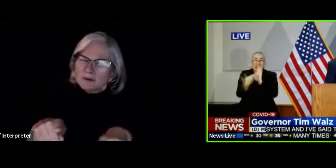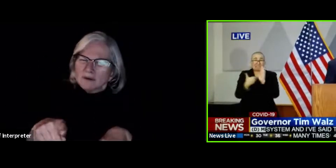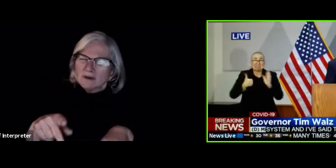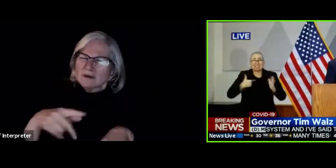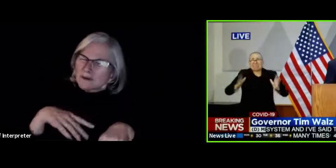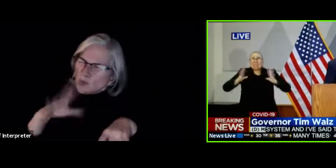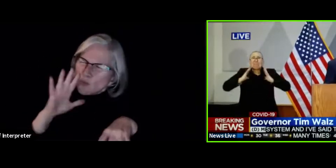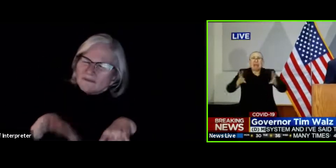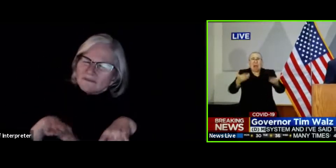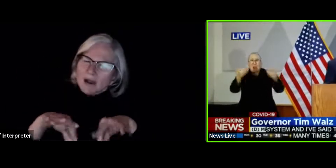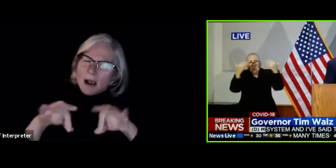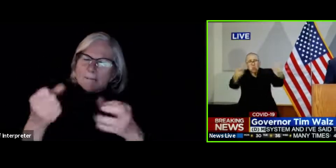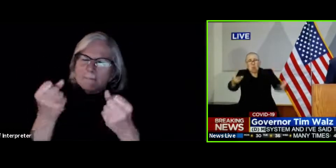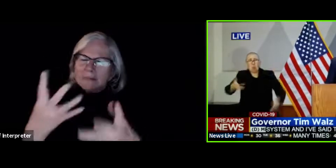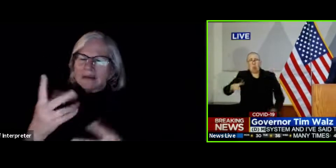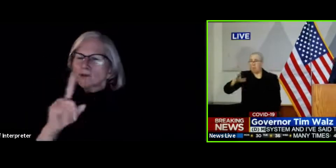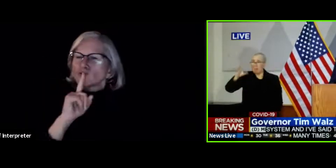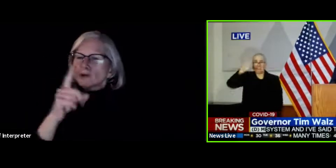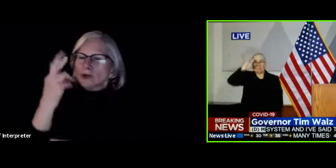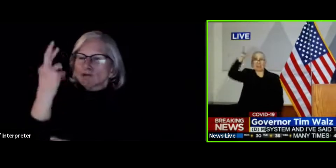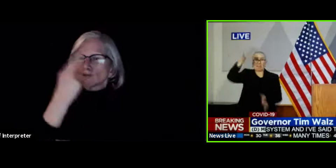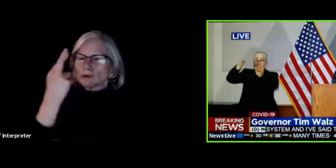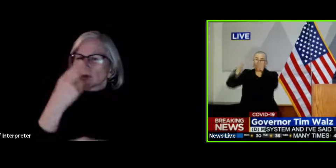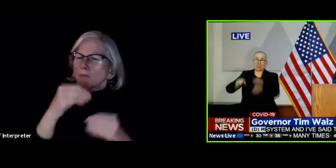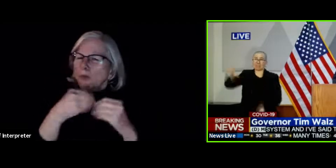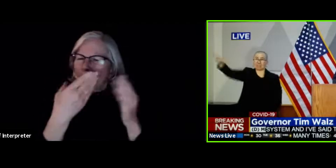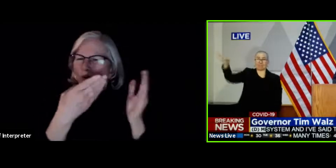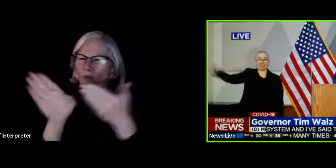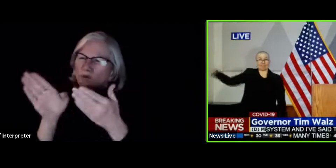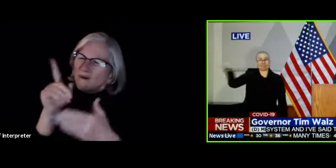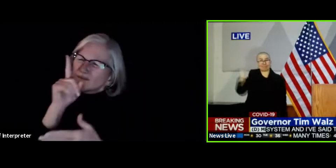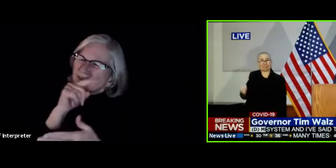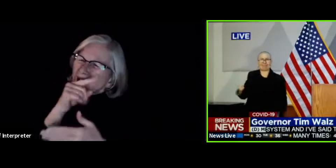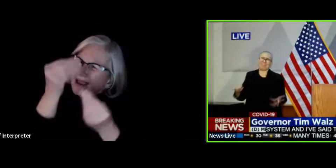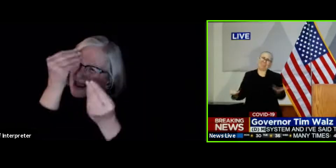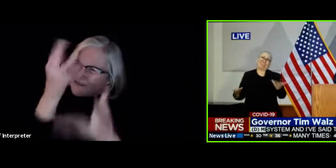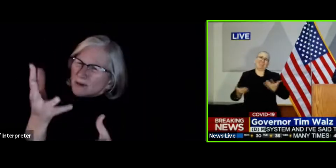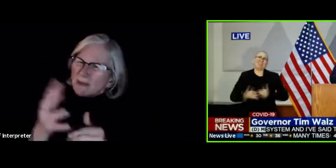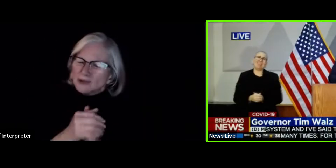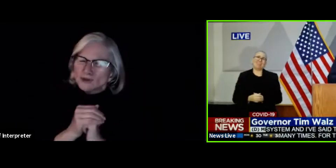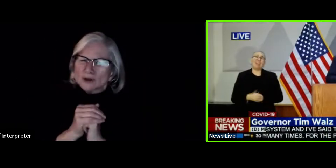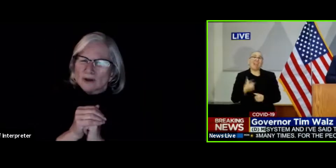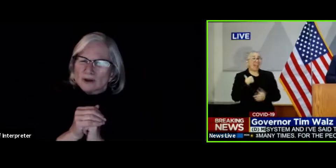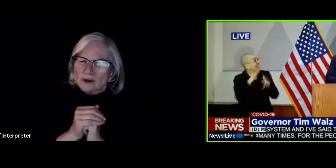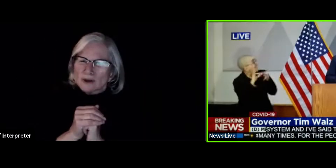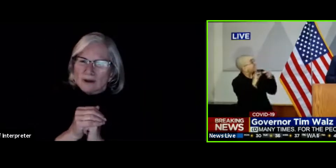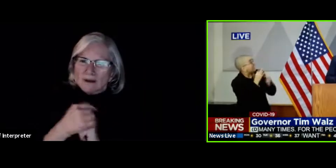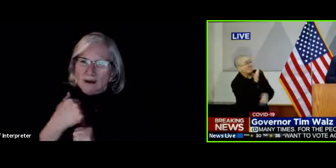TO THIS, AND, AGAIN, WHEN I'M PUTTING OUT THIS INFORMATION, THESE FOLKS ARE NOT VALIDATING MY POSITION. I'LL TELL